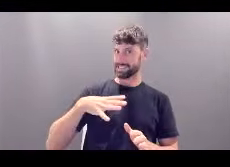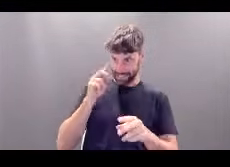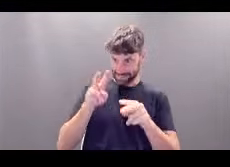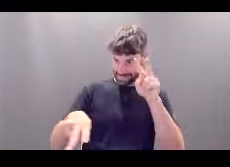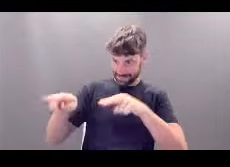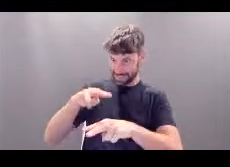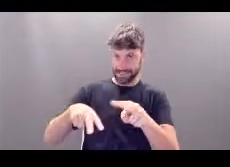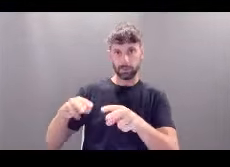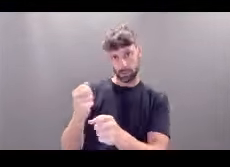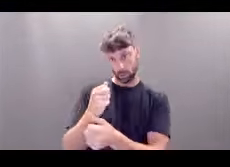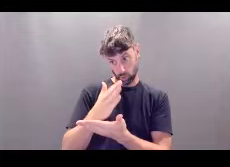the participant's needs.